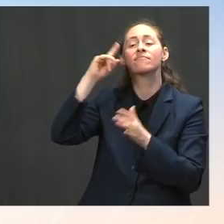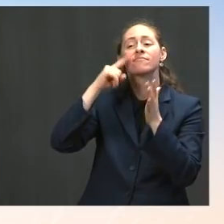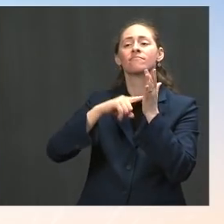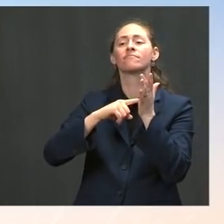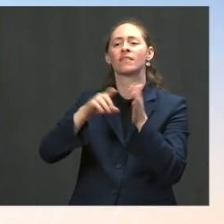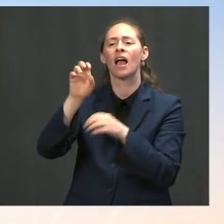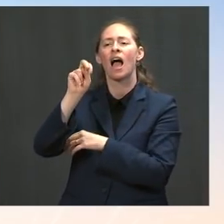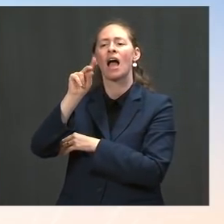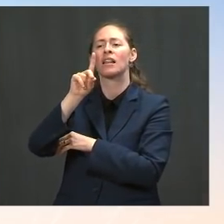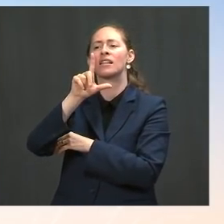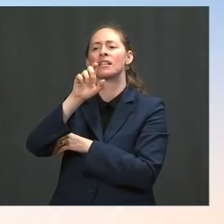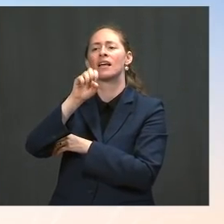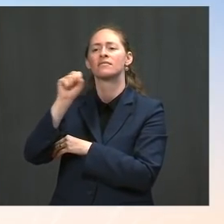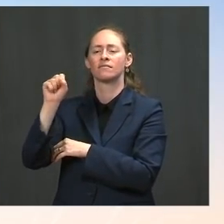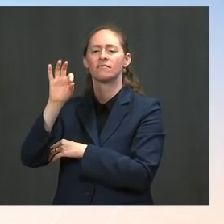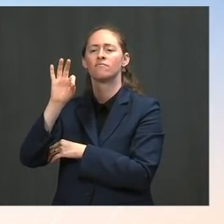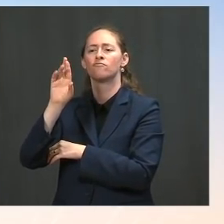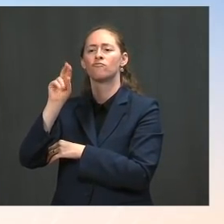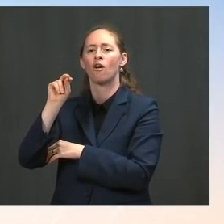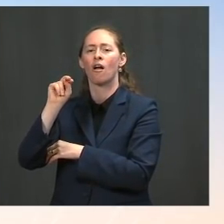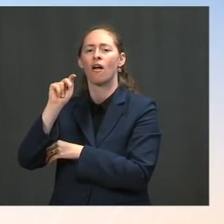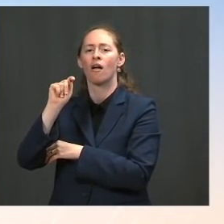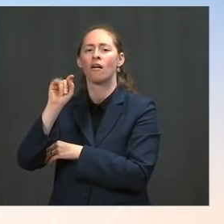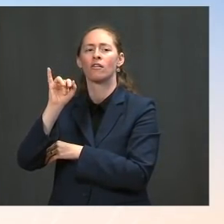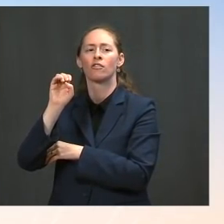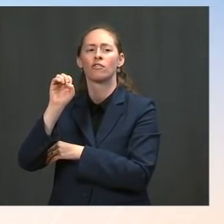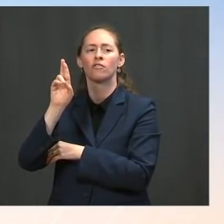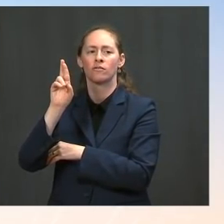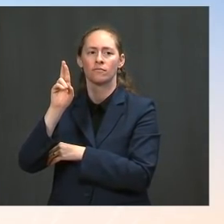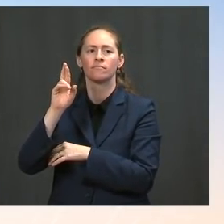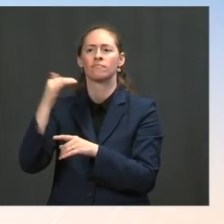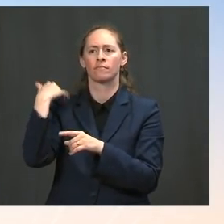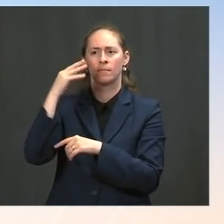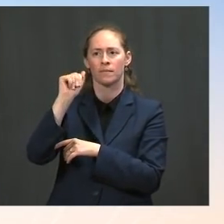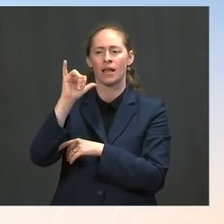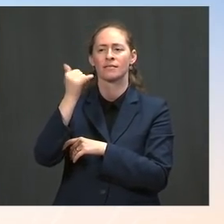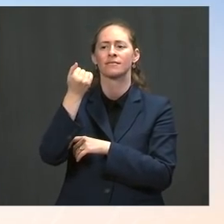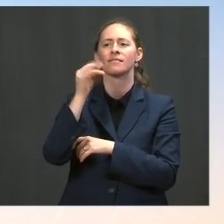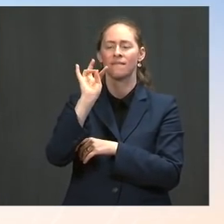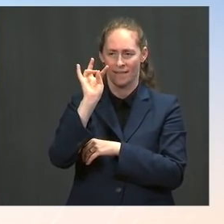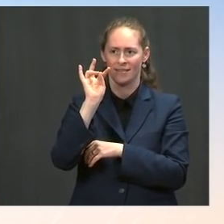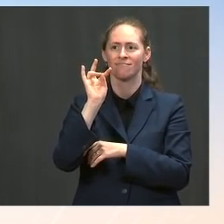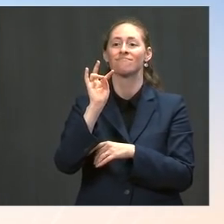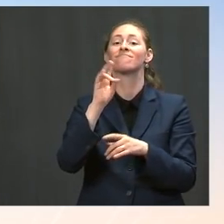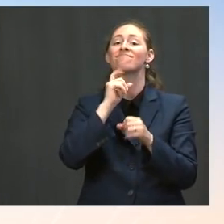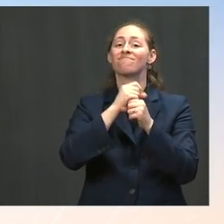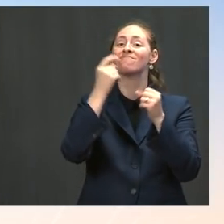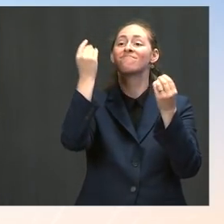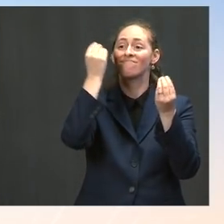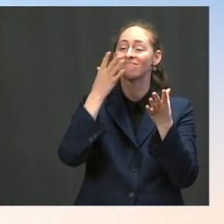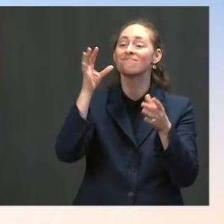which there was a successful vote to proceed and then the bill's text was finalized later because the substance was understood.